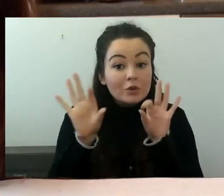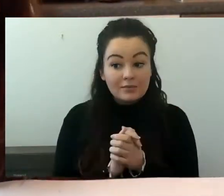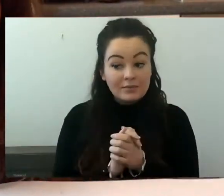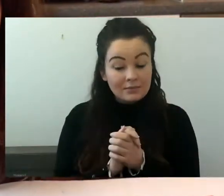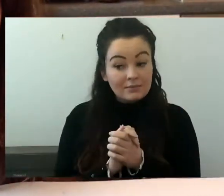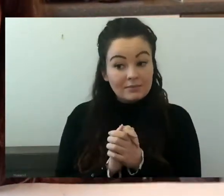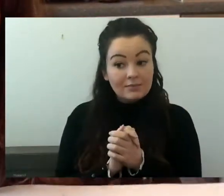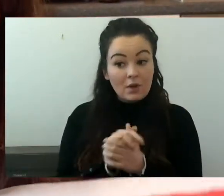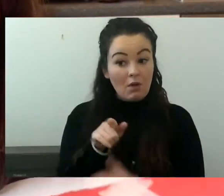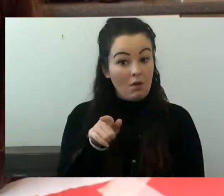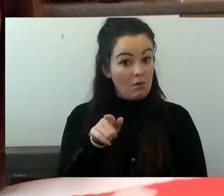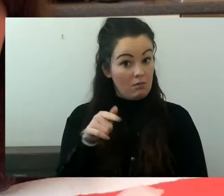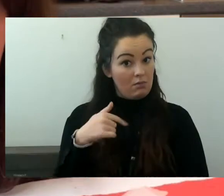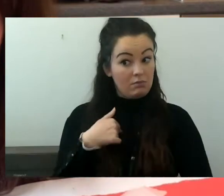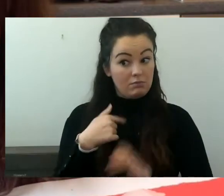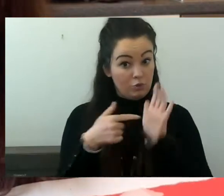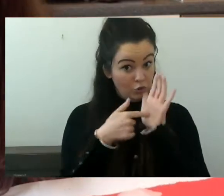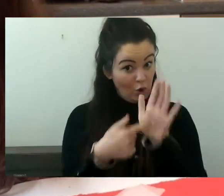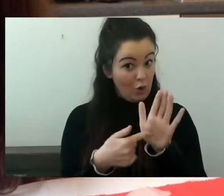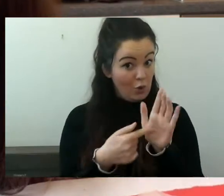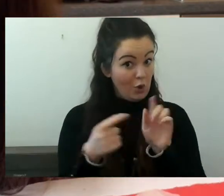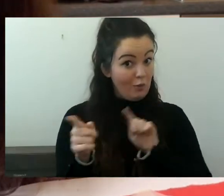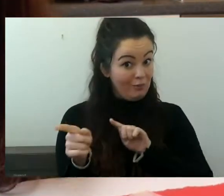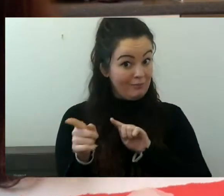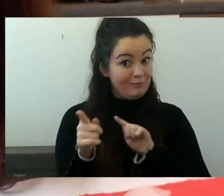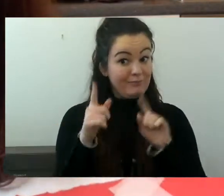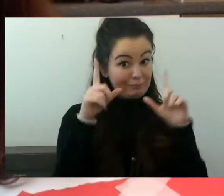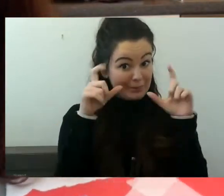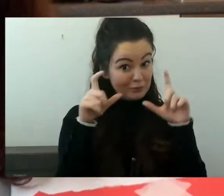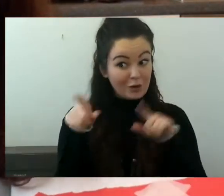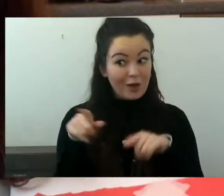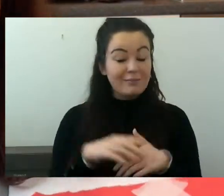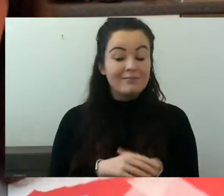a few choices so I'm just going to show you now to give you some ideas